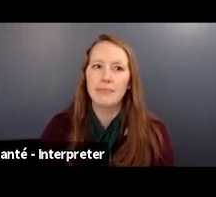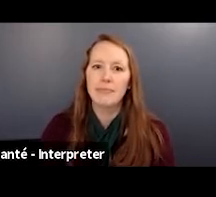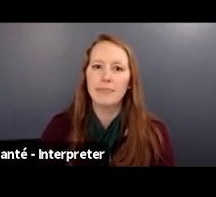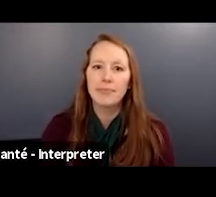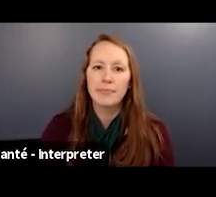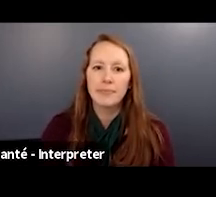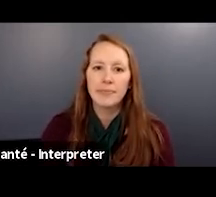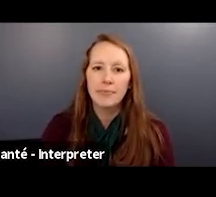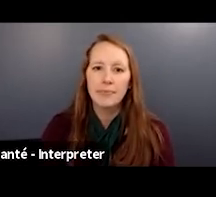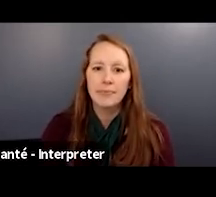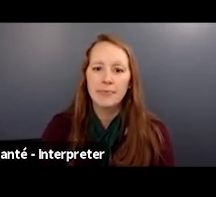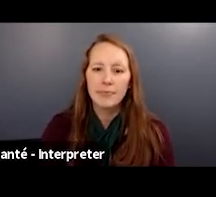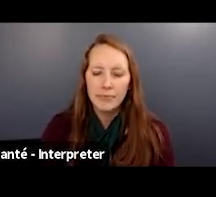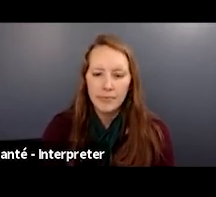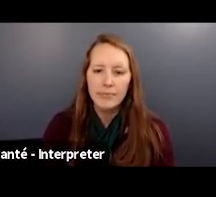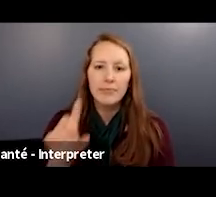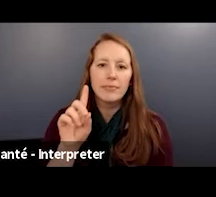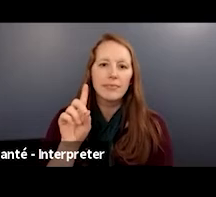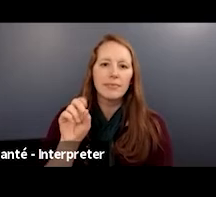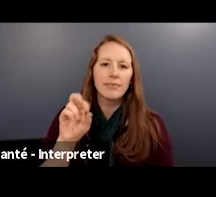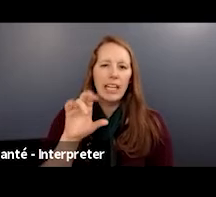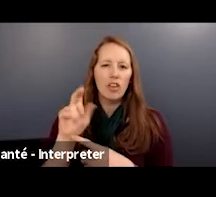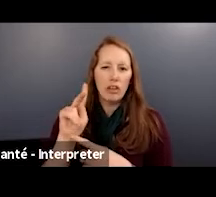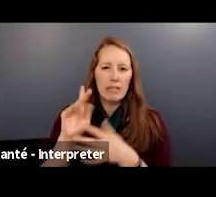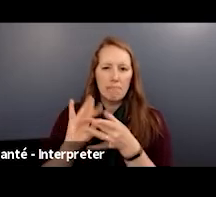I think my experience was normal.